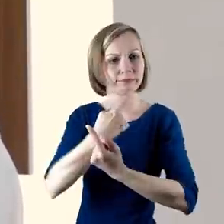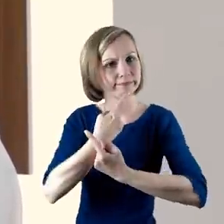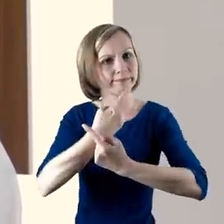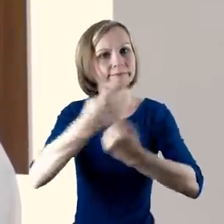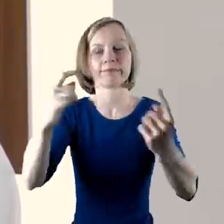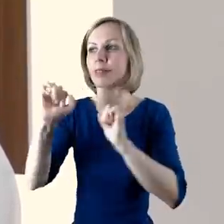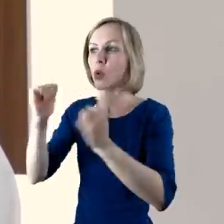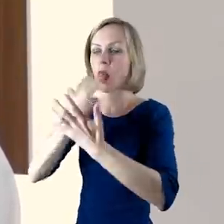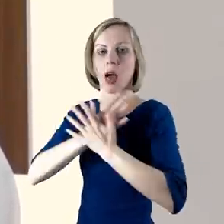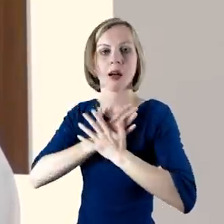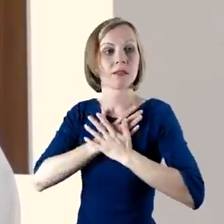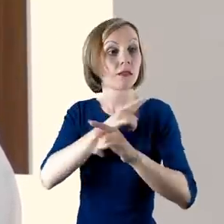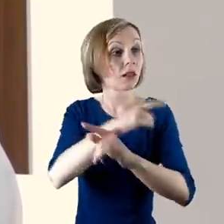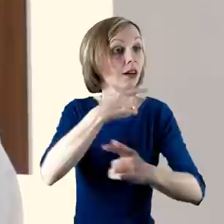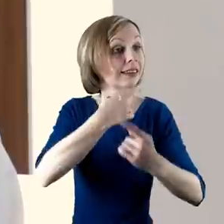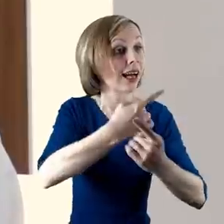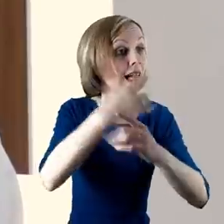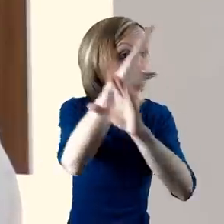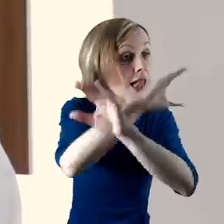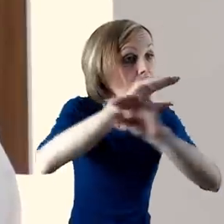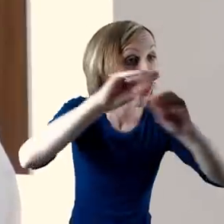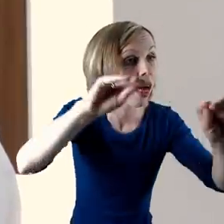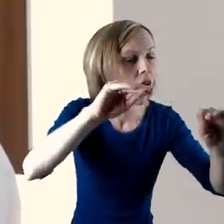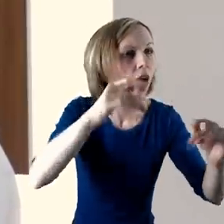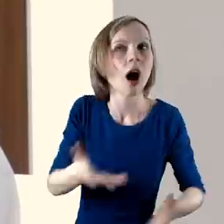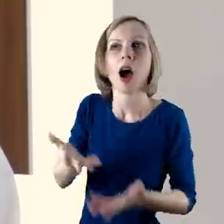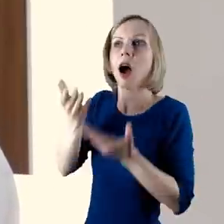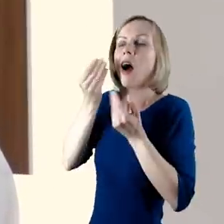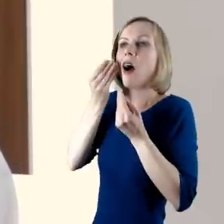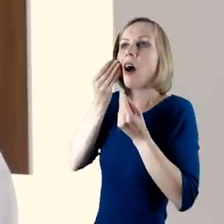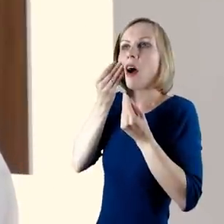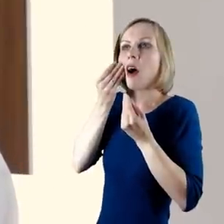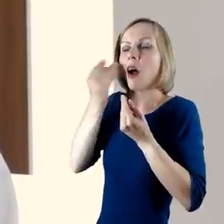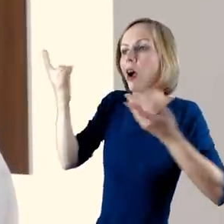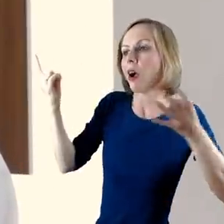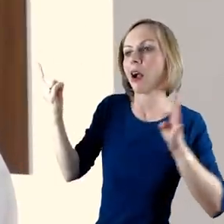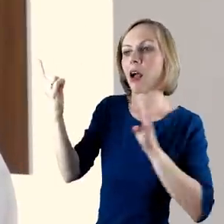that all who hear it may be drawn to you; through him who was lifted up on the cross,